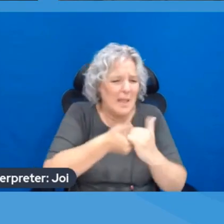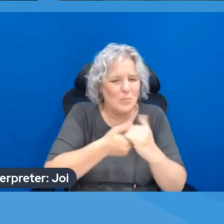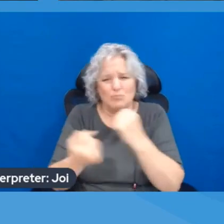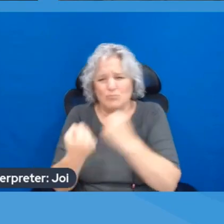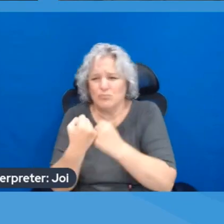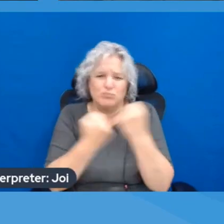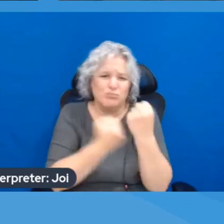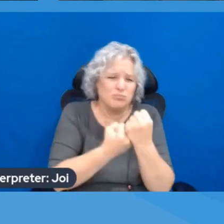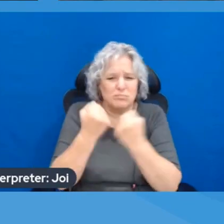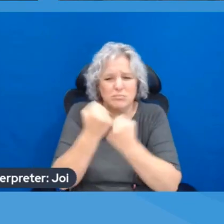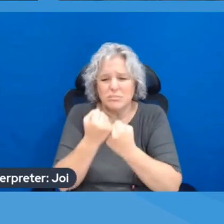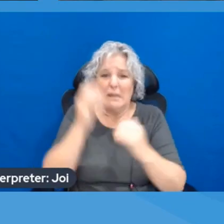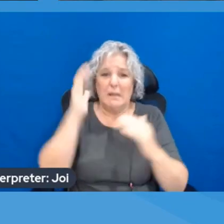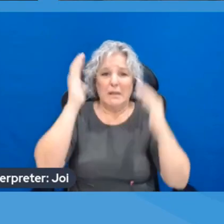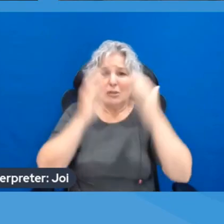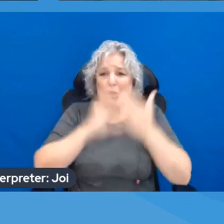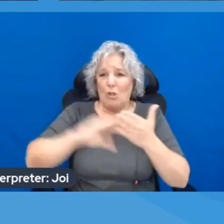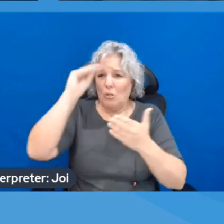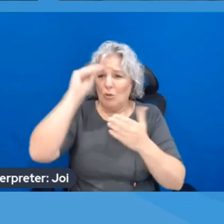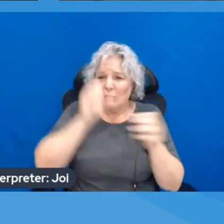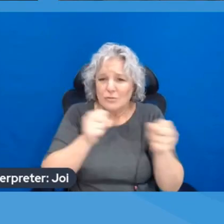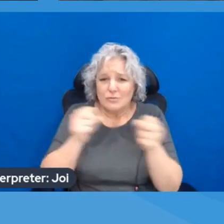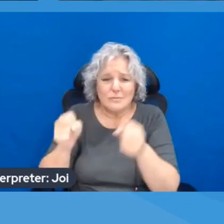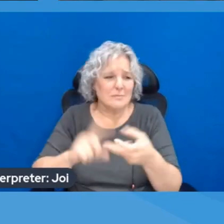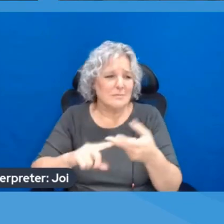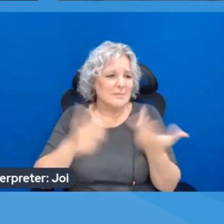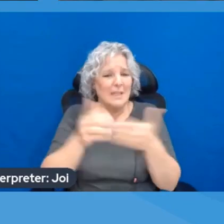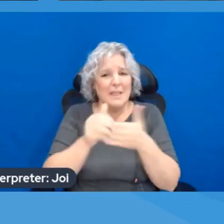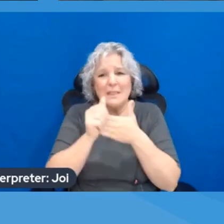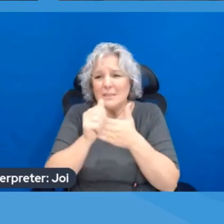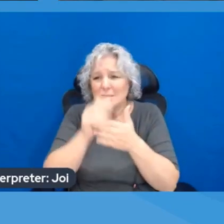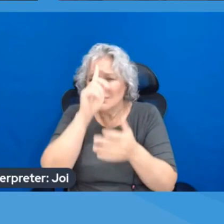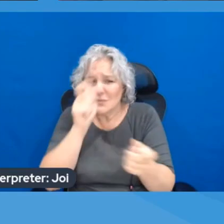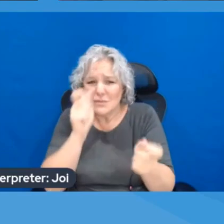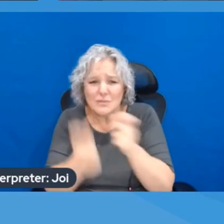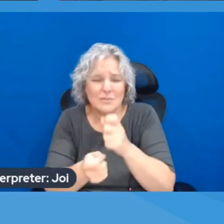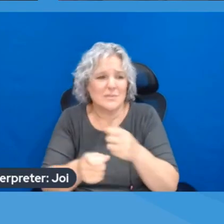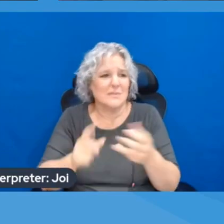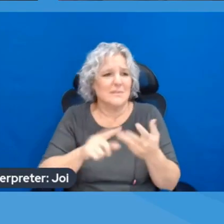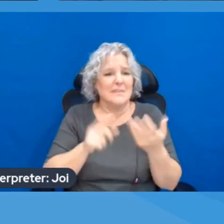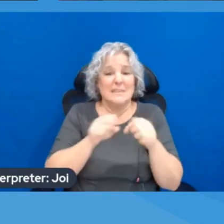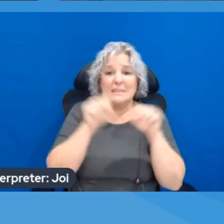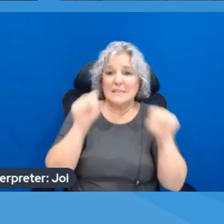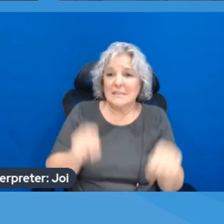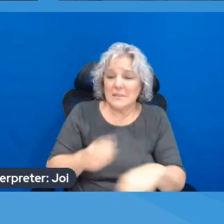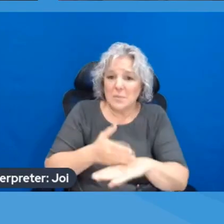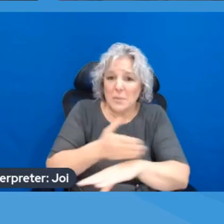adult learning strategies, leadership for change, system and improvement frameworks